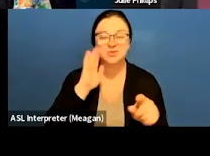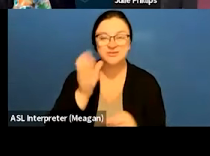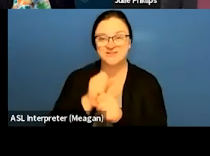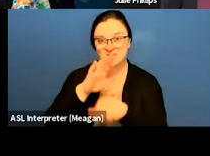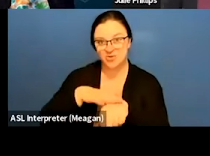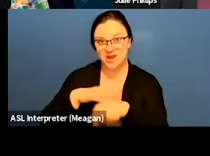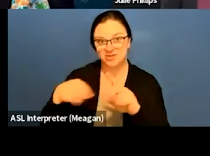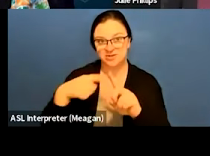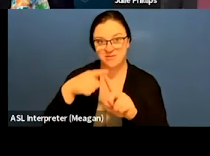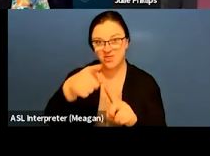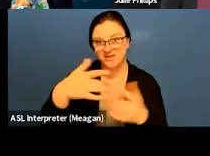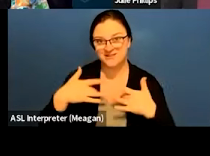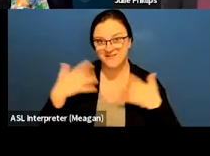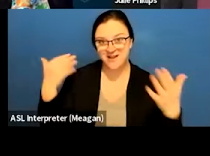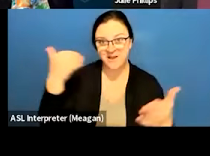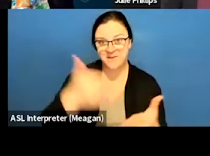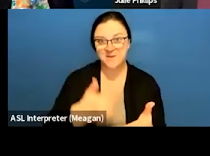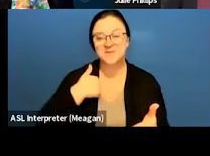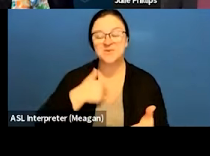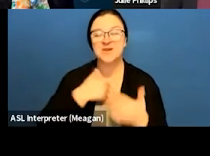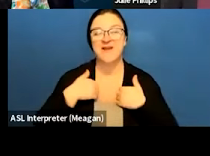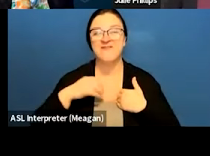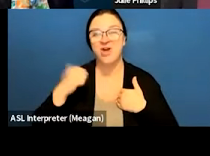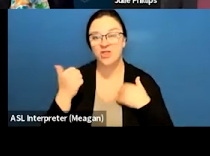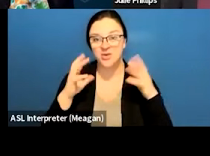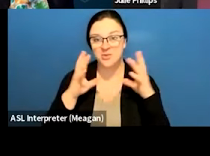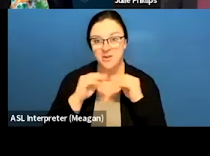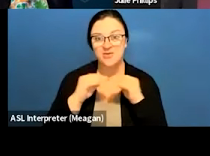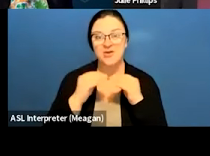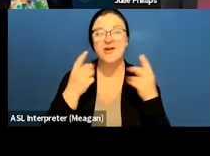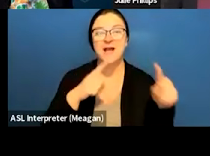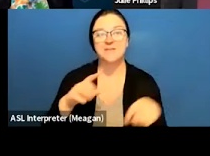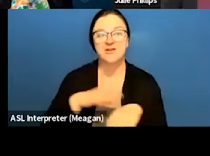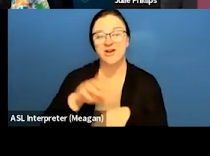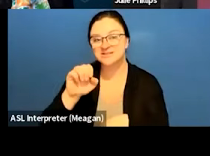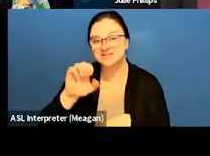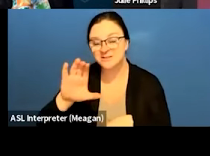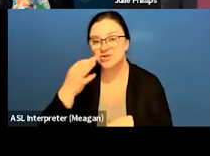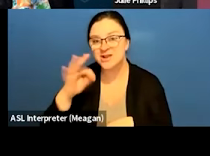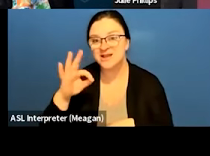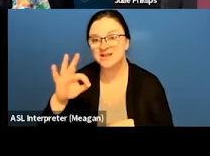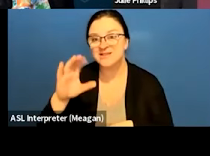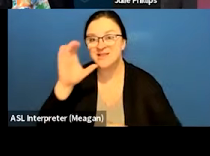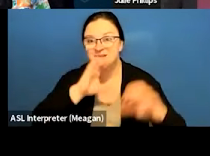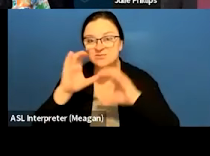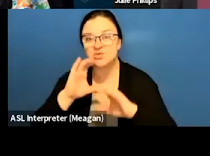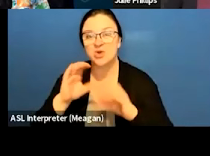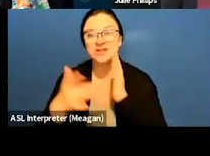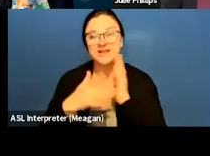We do have another webinar coming up on December 19th. It's exploring technology solutions for criminal justice,